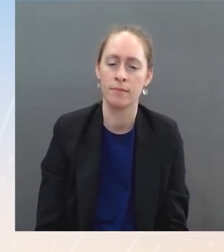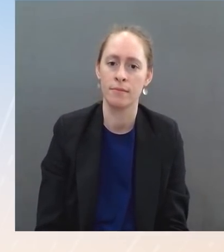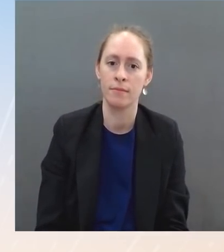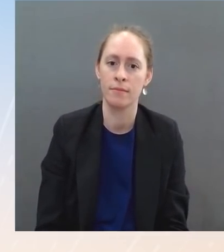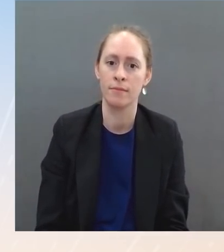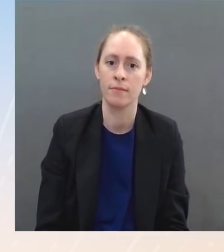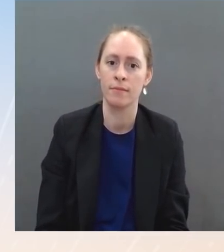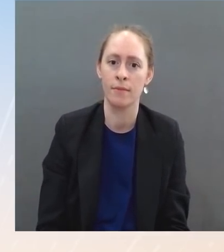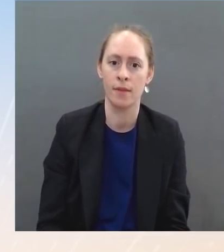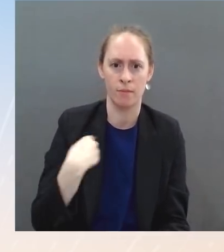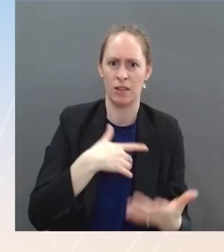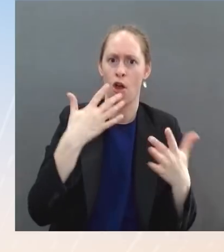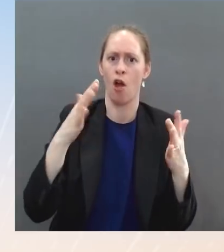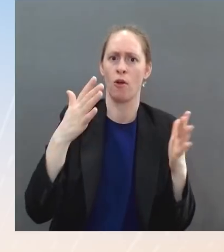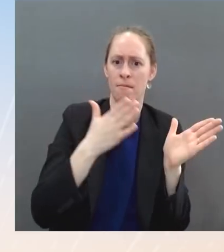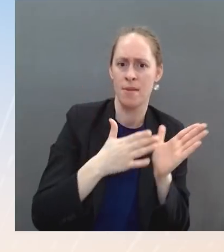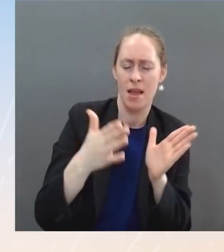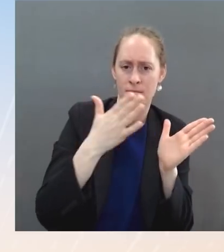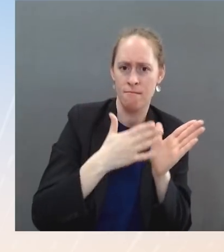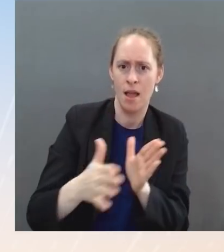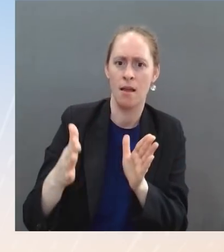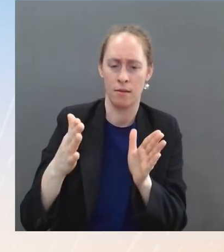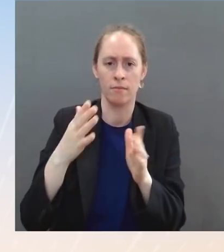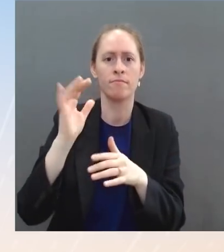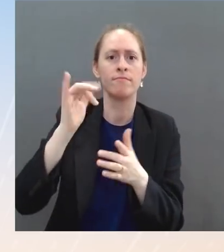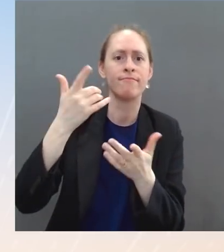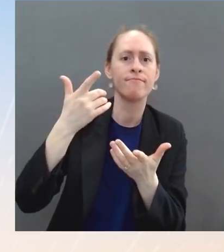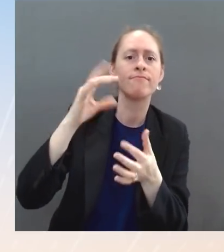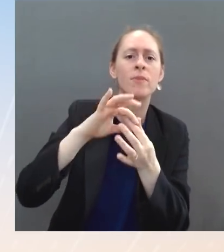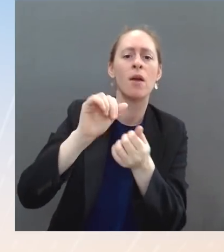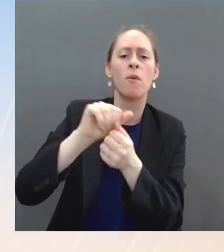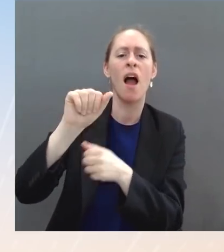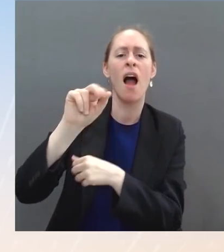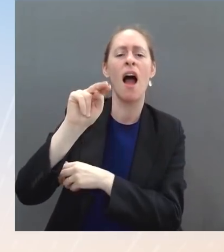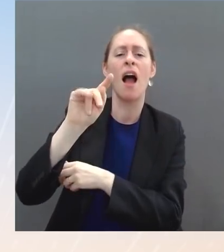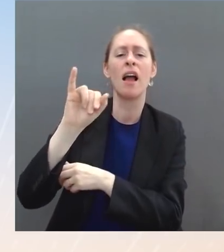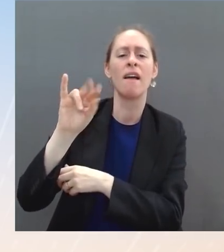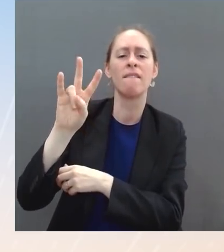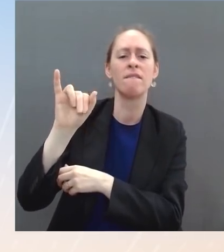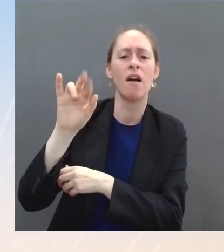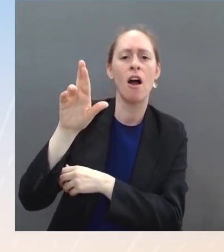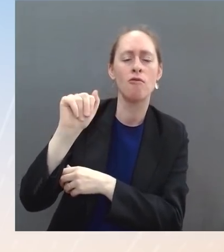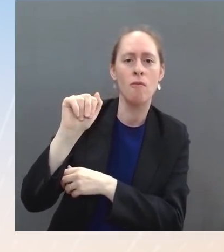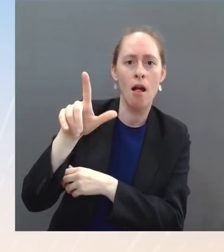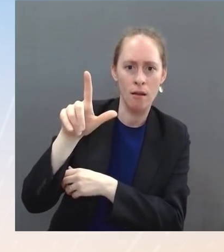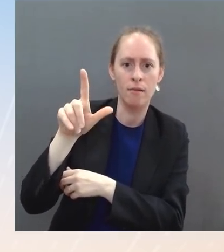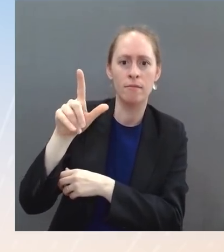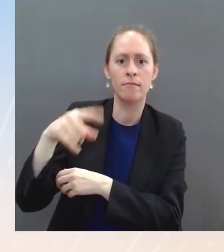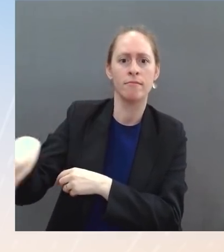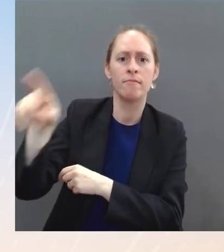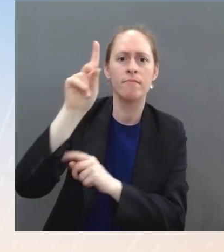the vaccines needed for people for many months to come. The Press: And just to be clear: